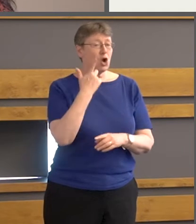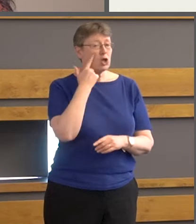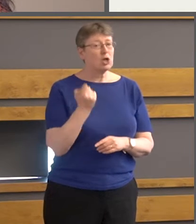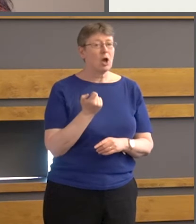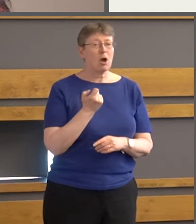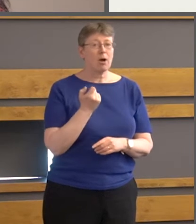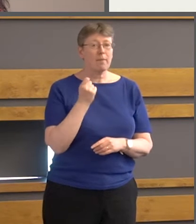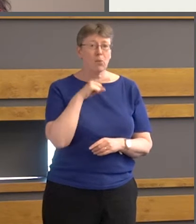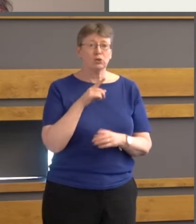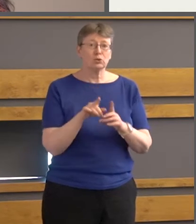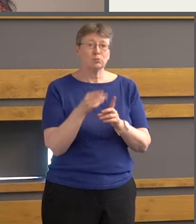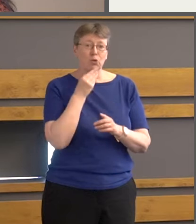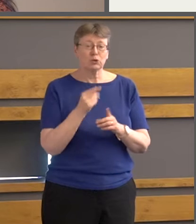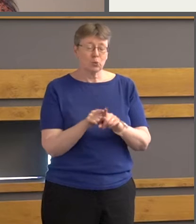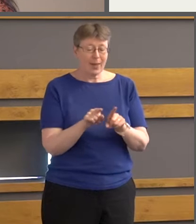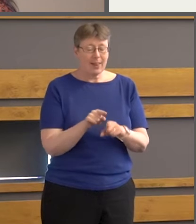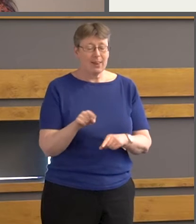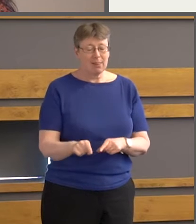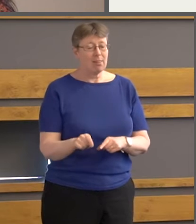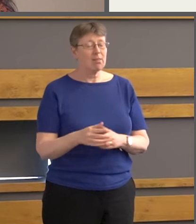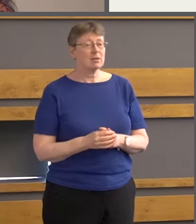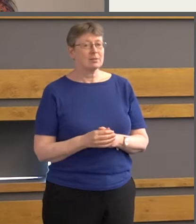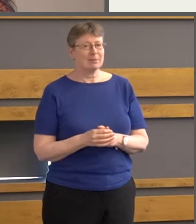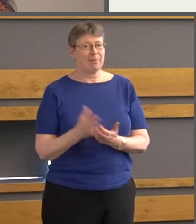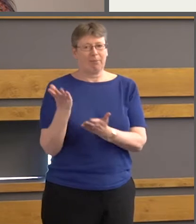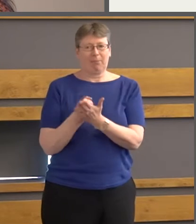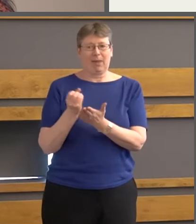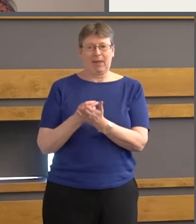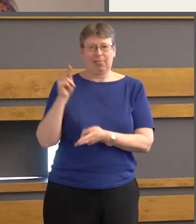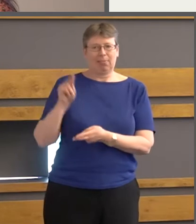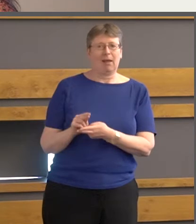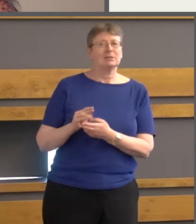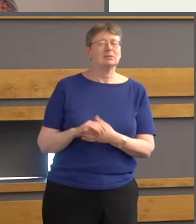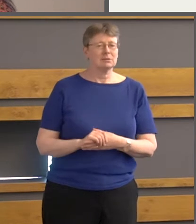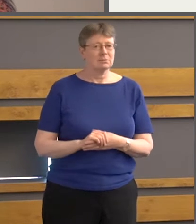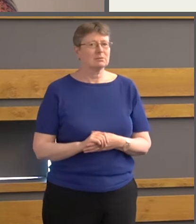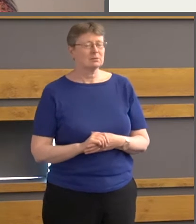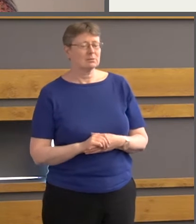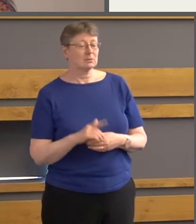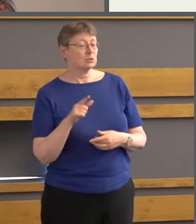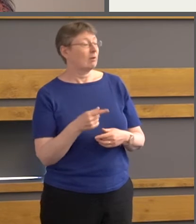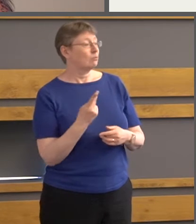although they were paid less than their male counterparts. Paper produced in Midlothian, as just two examples,